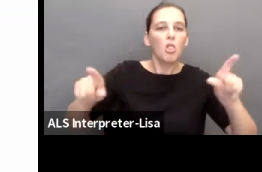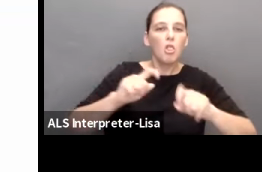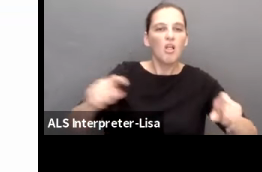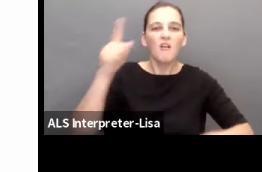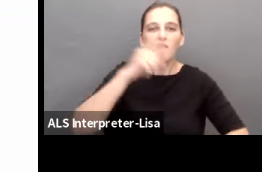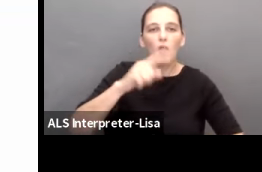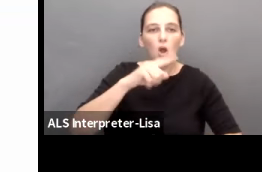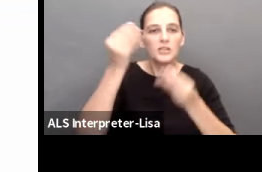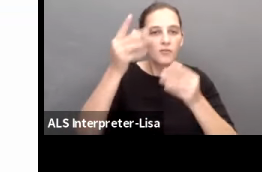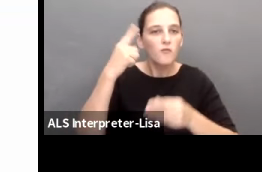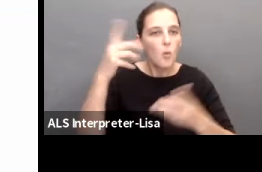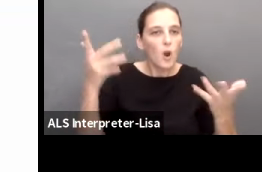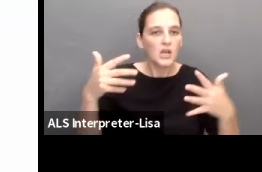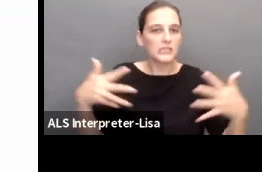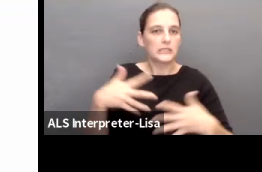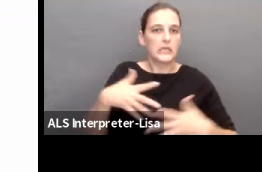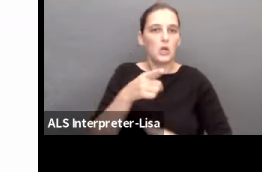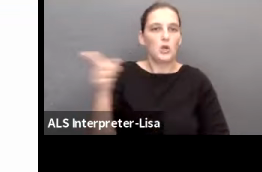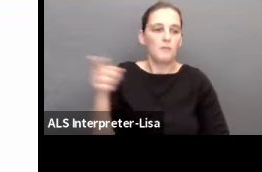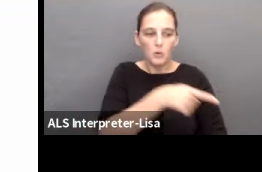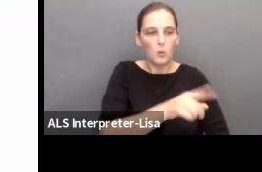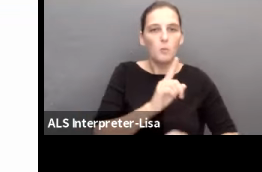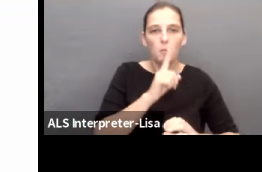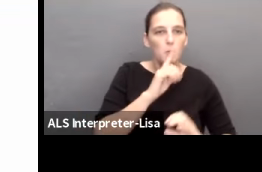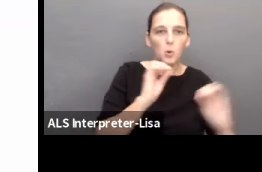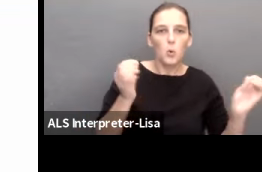So they don't have any evidence to support it, but they use it as a scare tactic to try